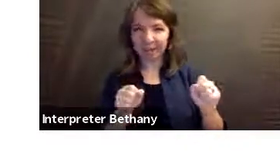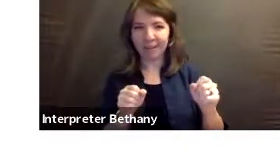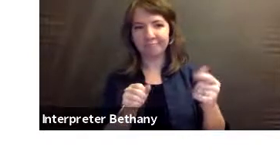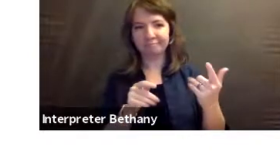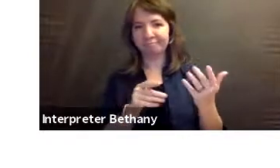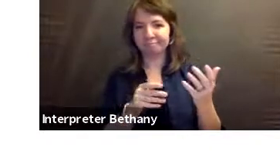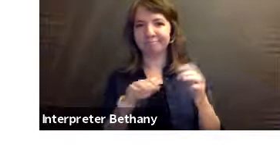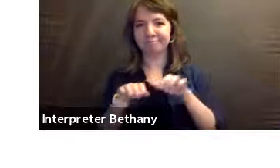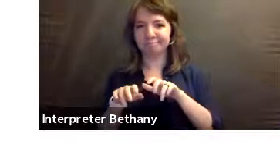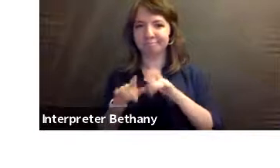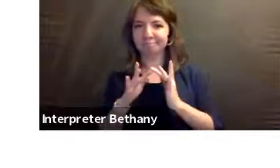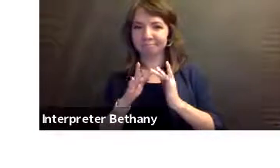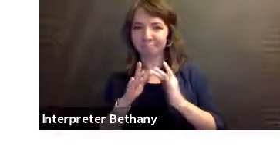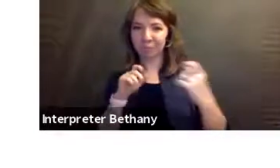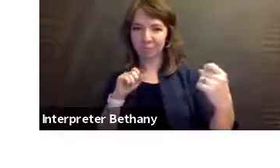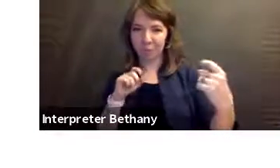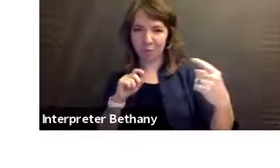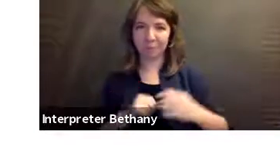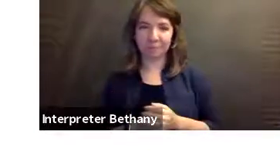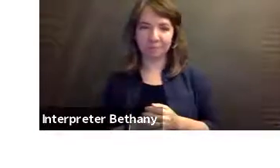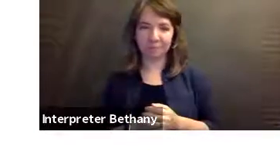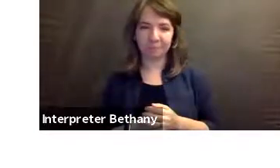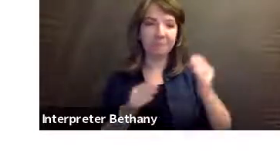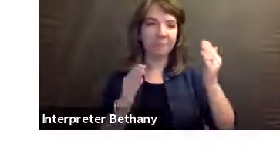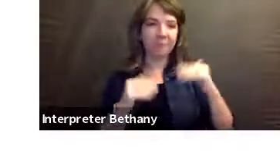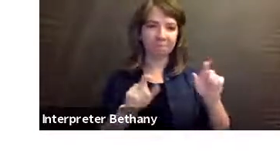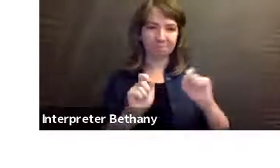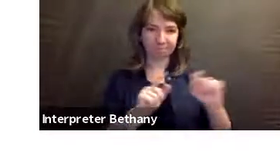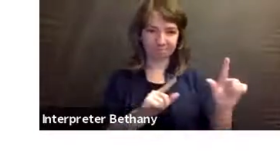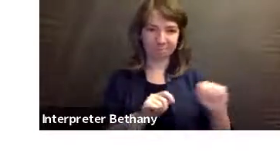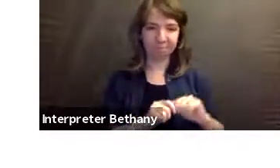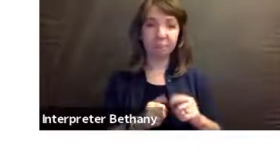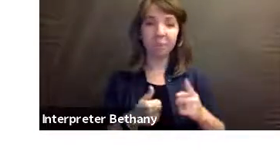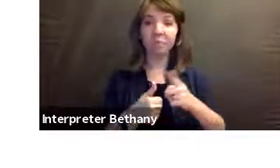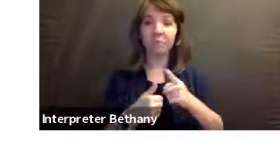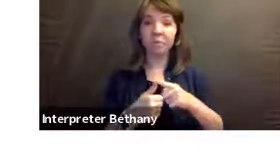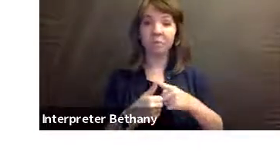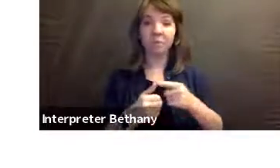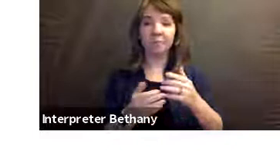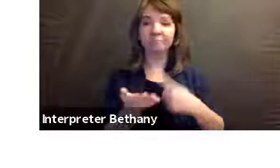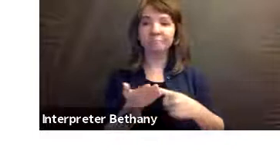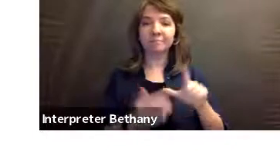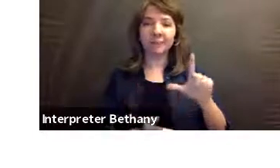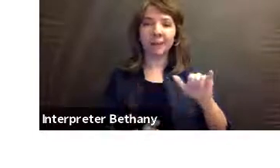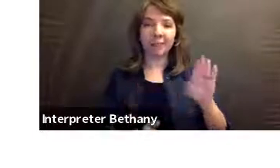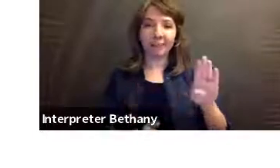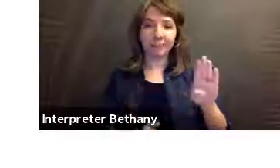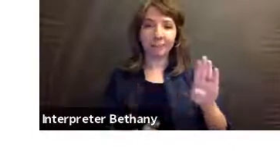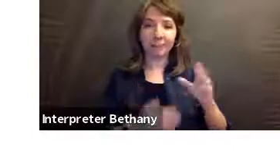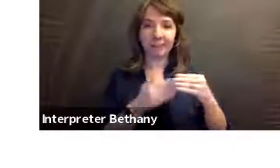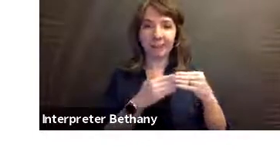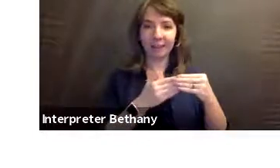Linda Kobashigawa: Let me go to my next slide. So the first thing I want to talk about our live guides. Some of you might be familiar with live guides